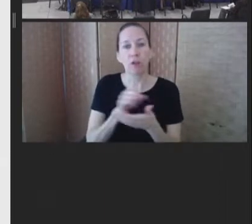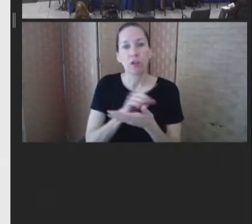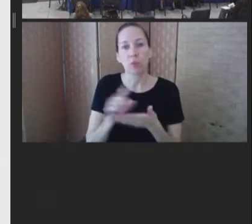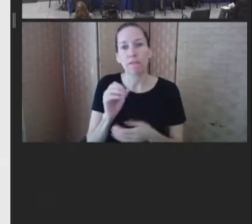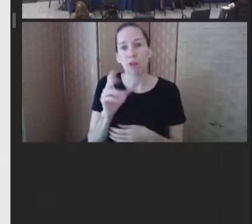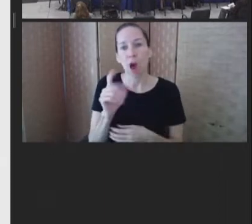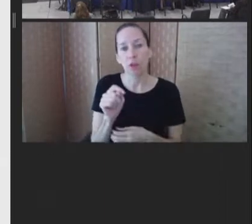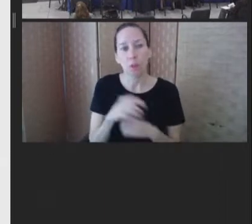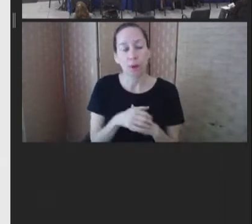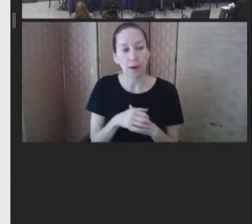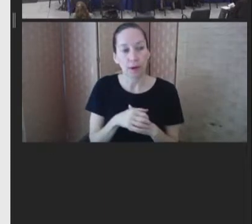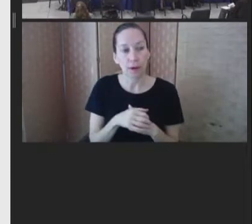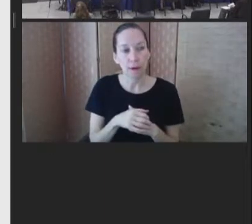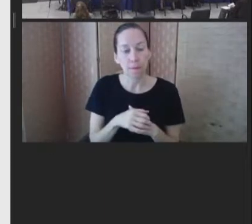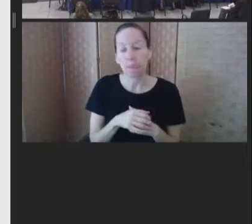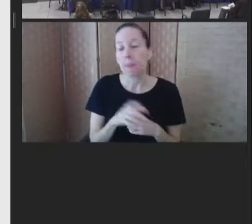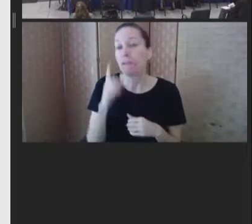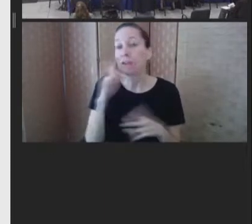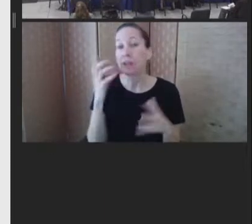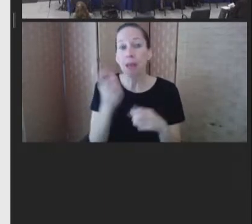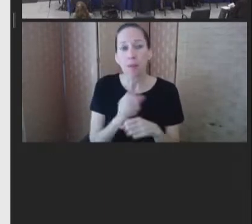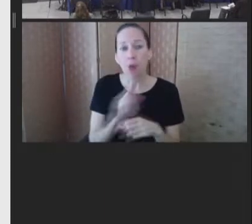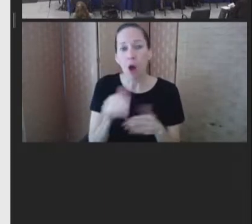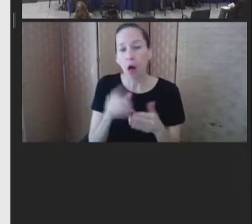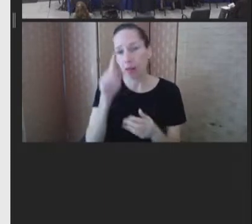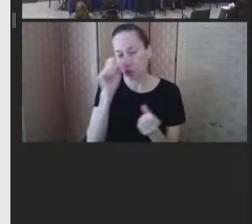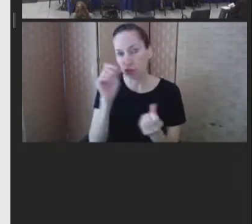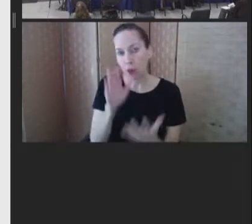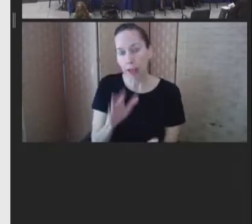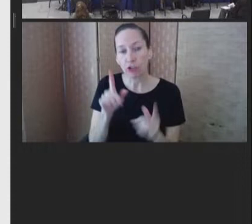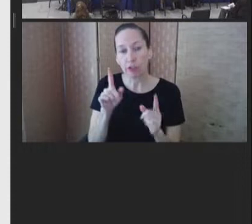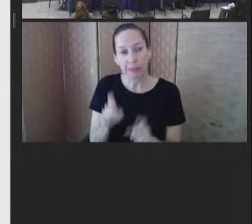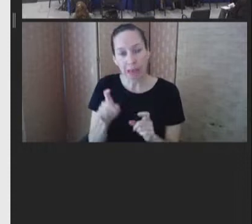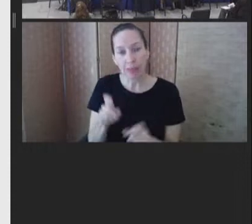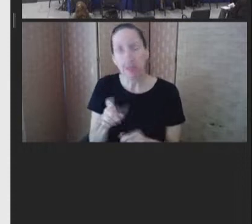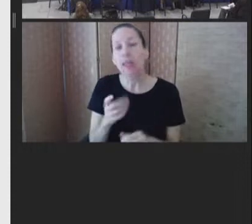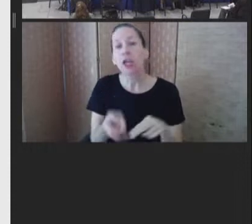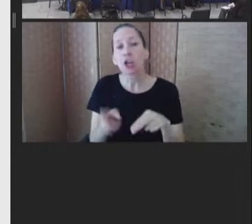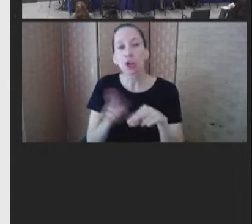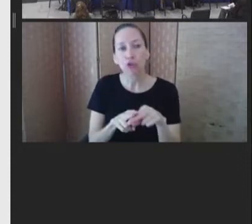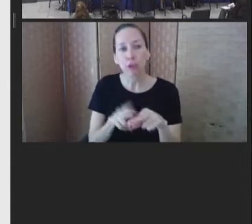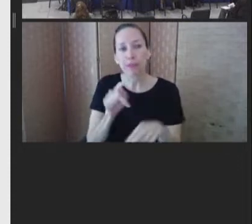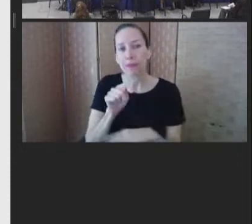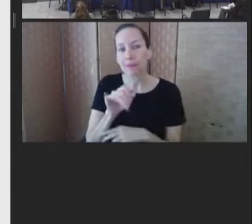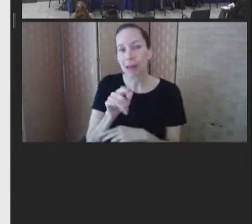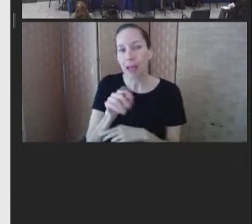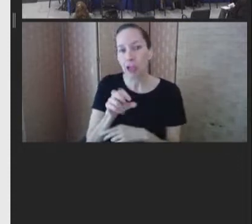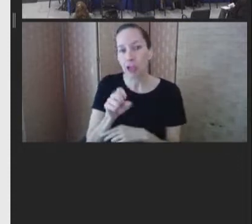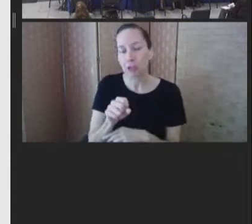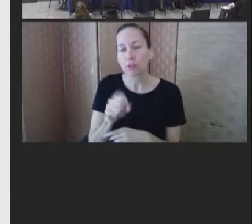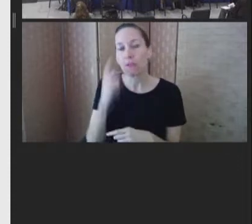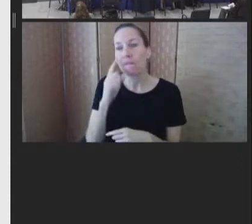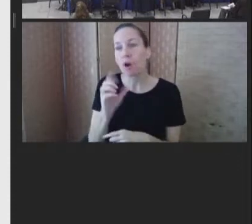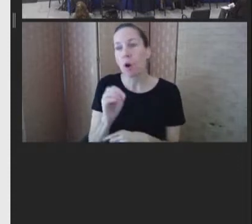So, just in summary, all strategy tested increased titers to Omicron BA.1 at day 15,